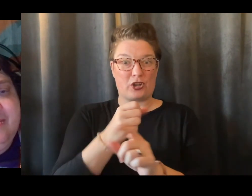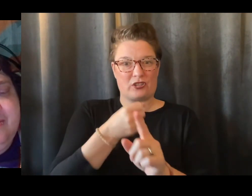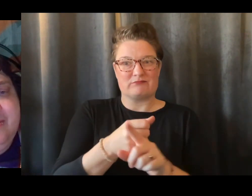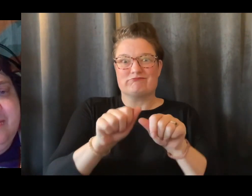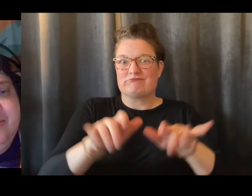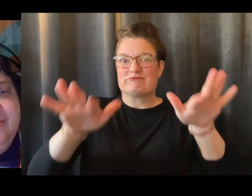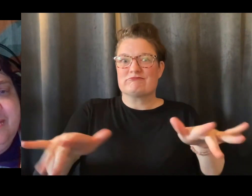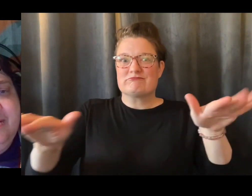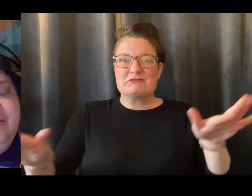Yeah.